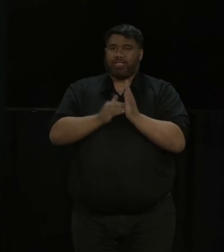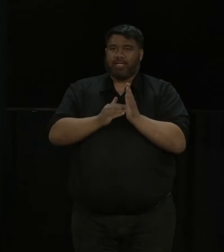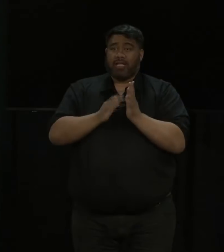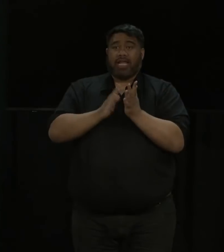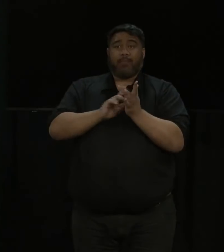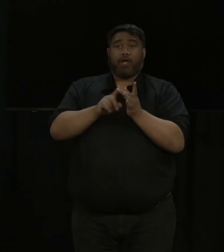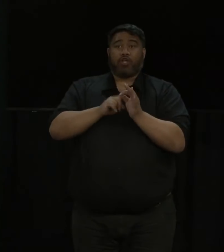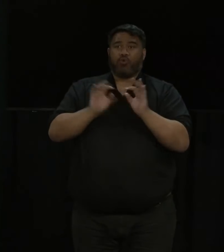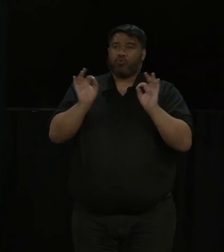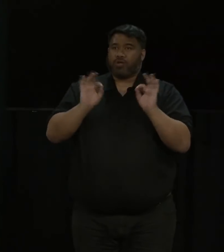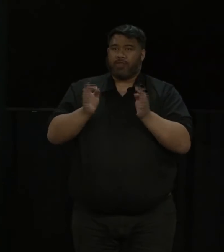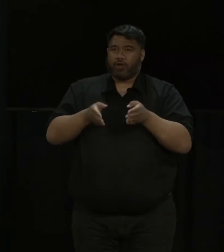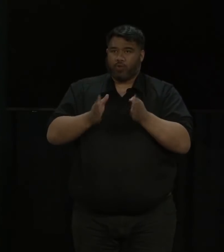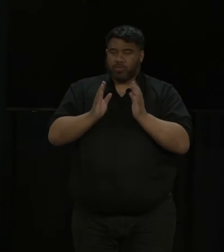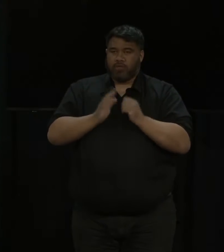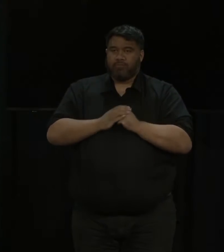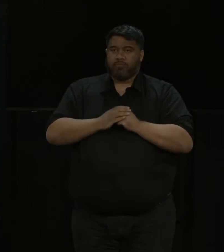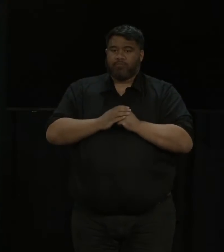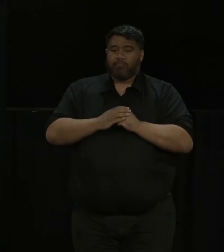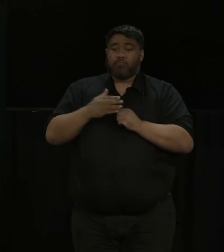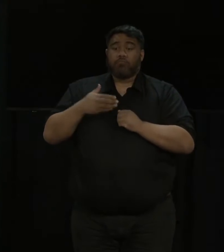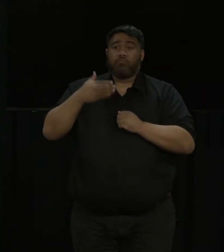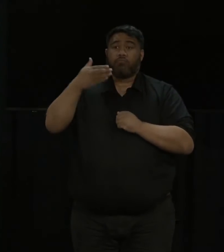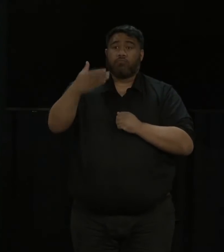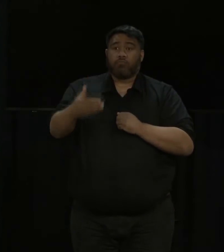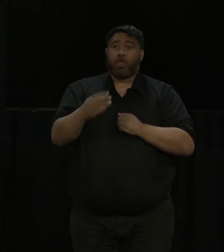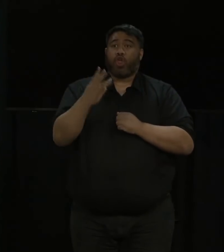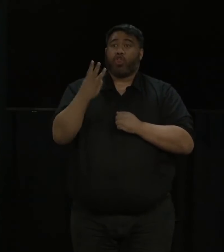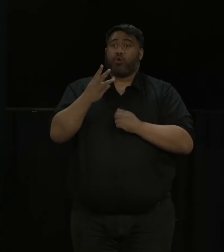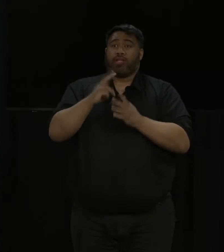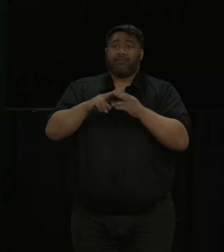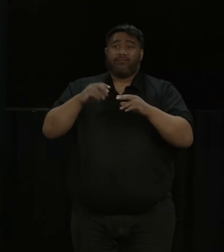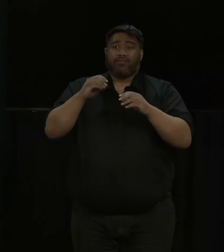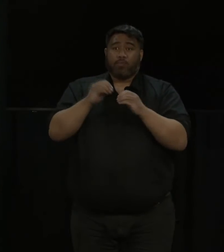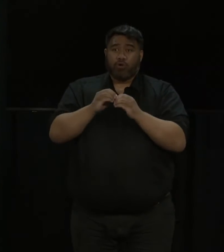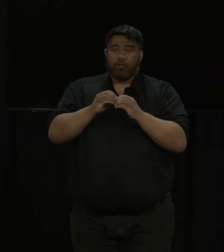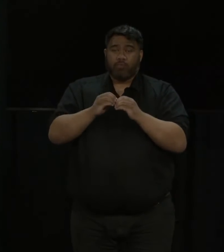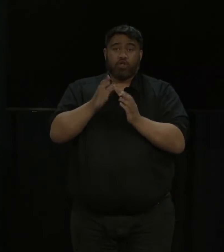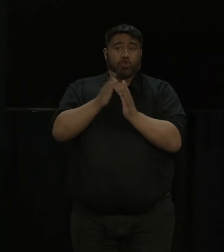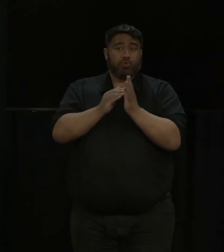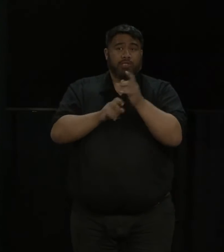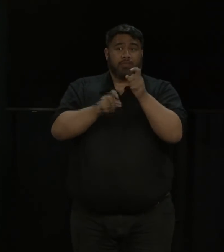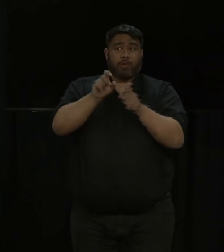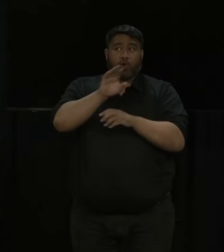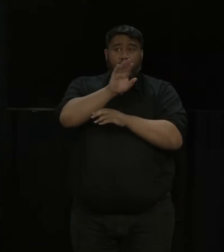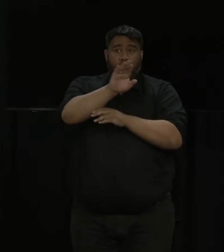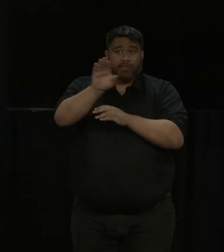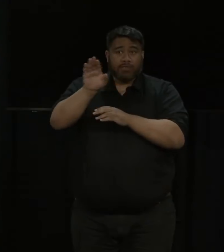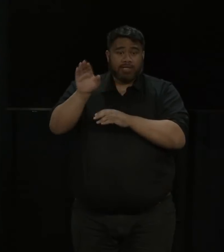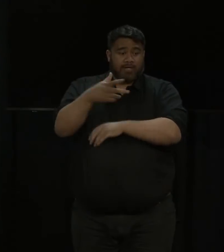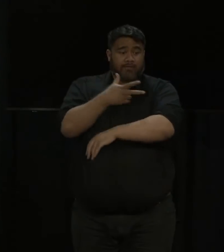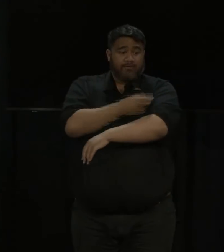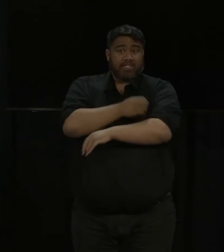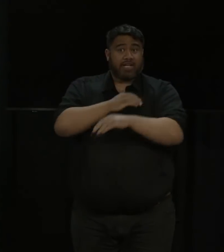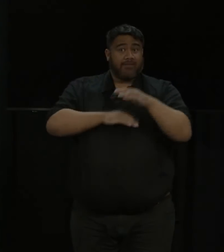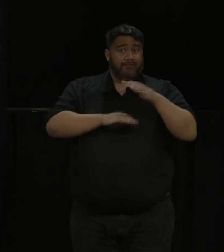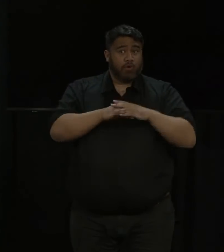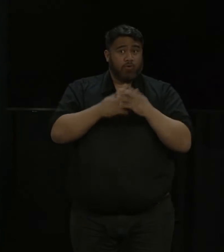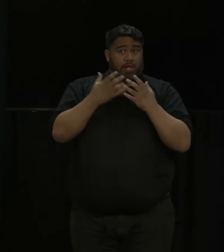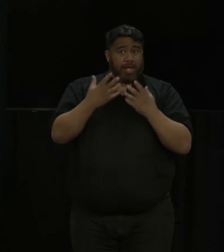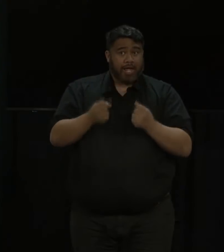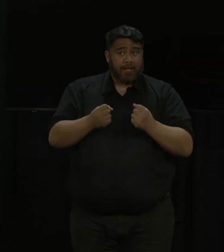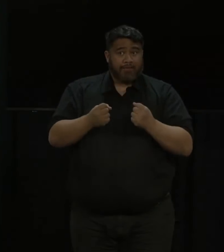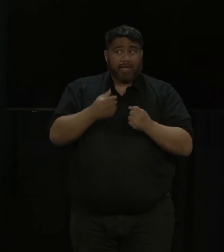Zealand from Australia without